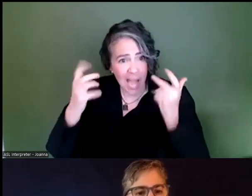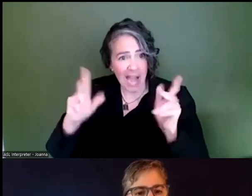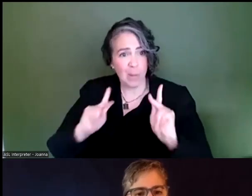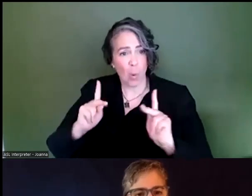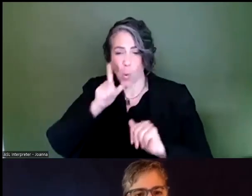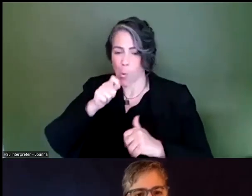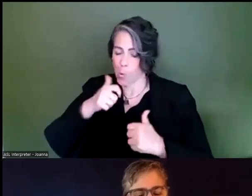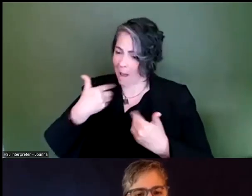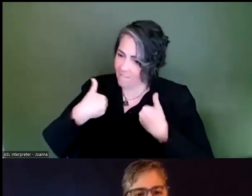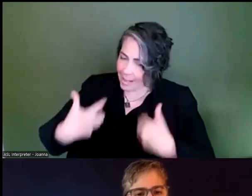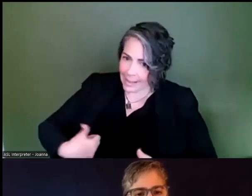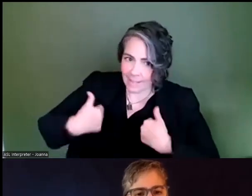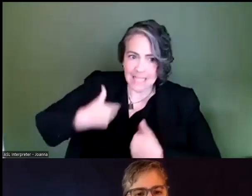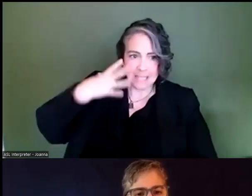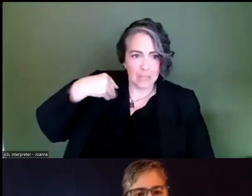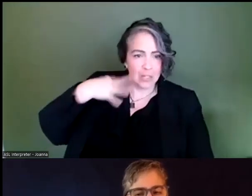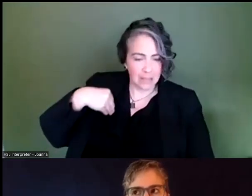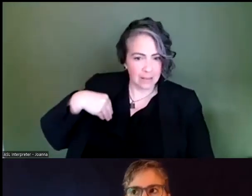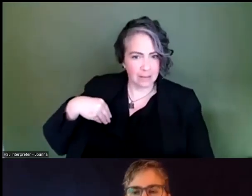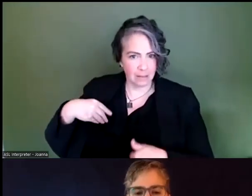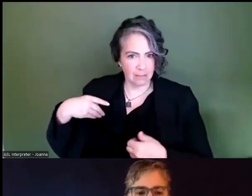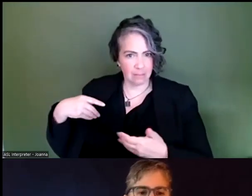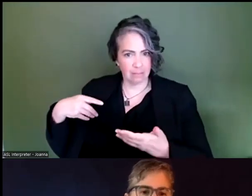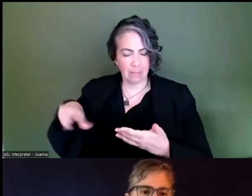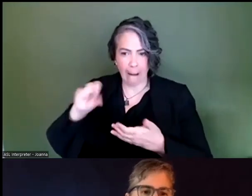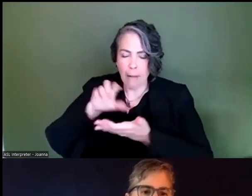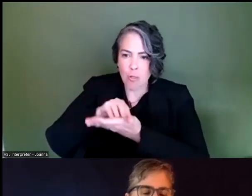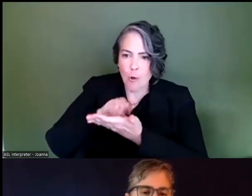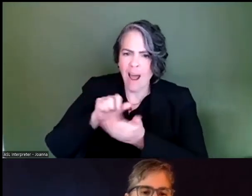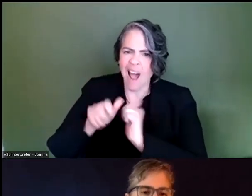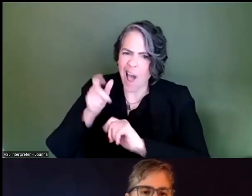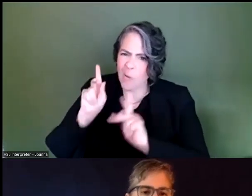they can learn about the things that people do to get well and stay well. And it can